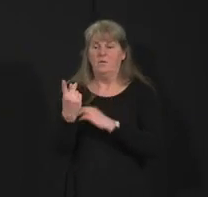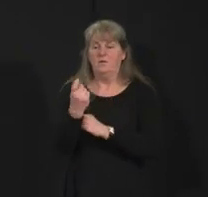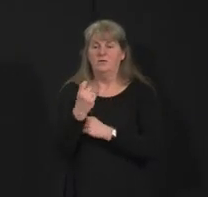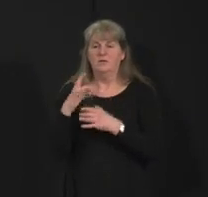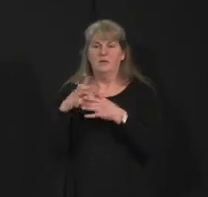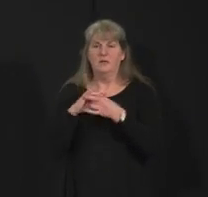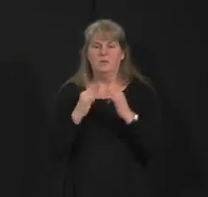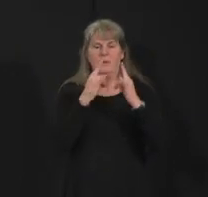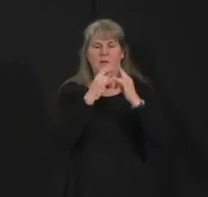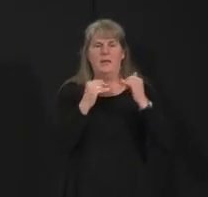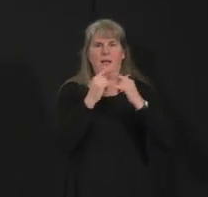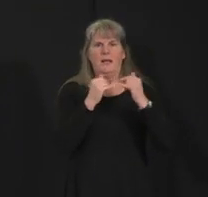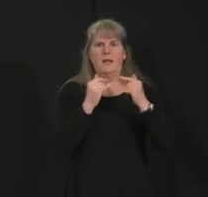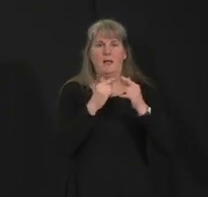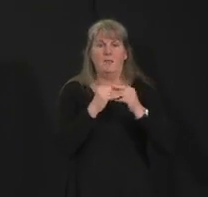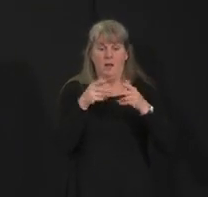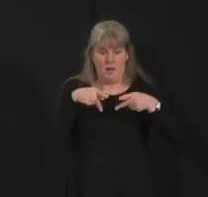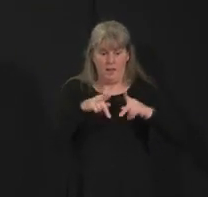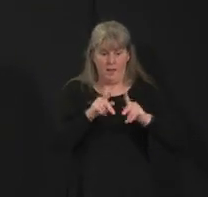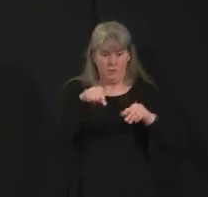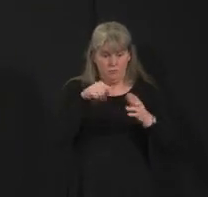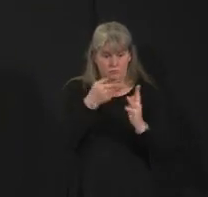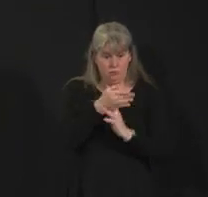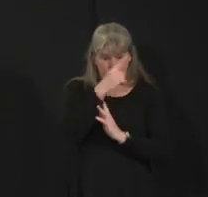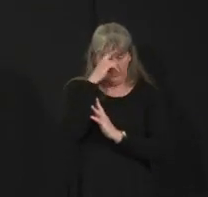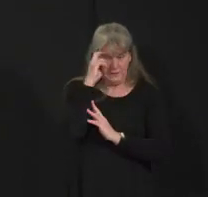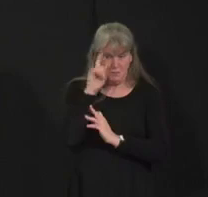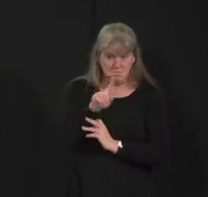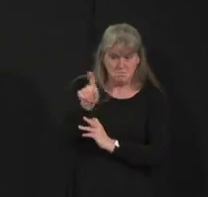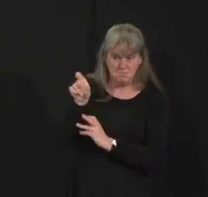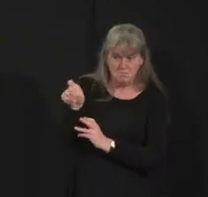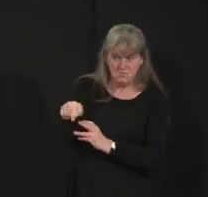and whether that will be permitted for the summer.